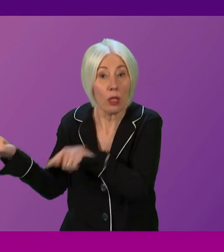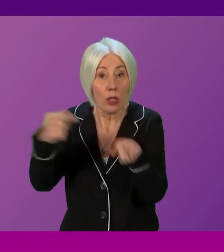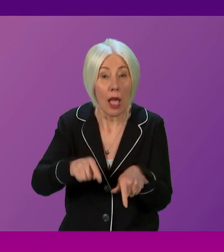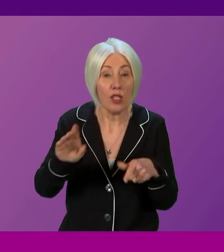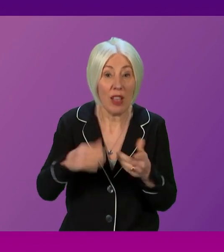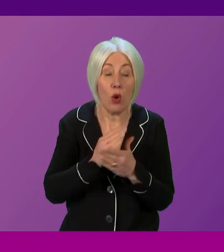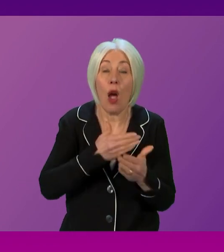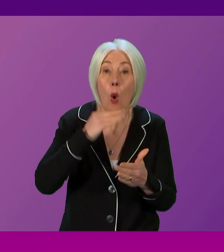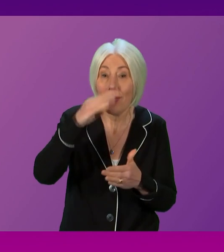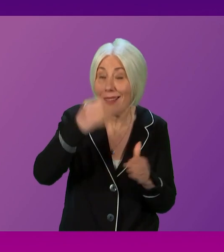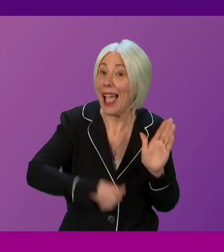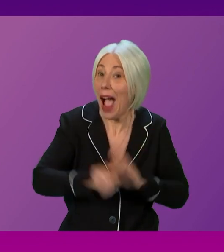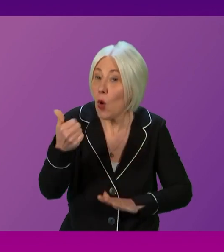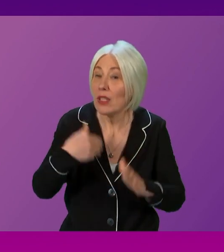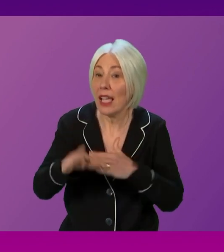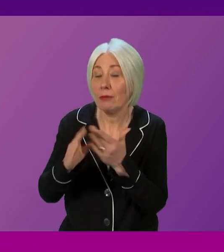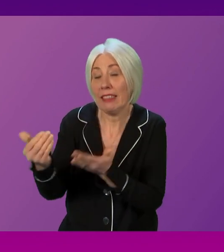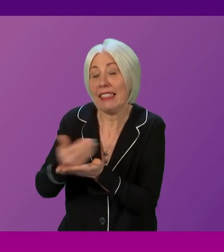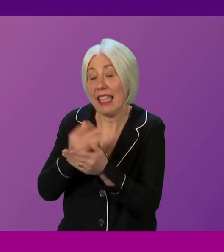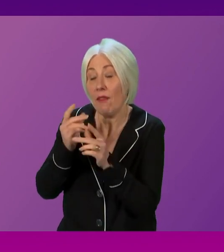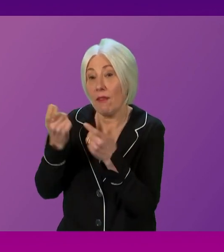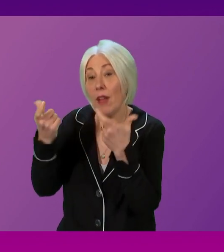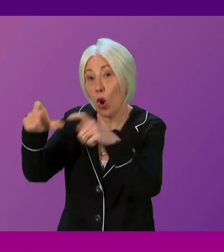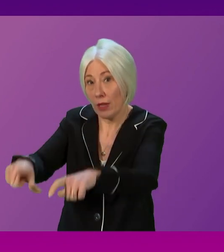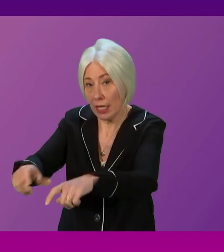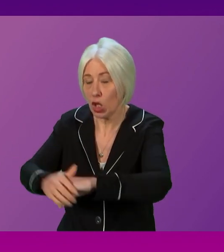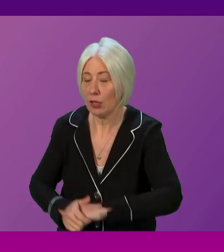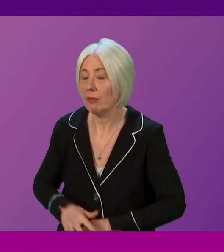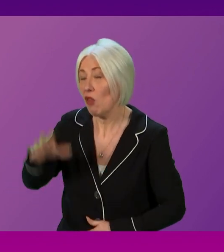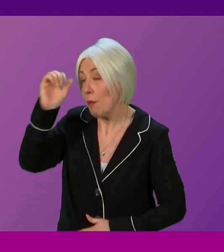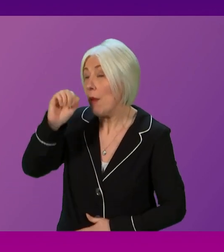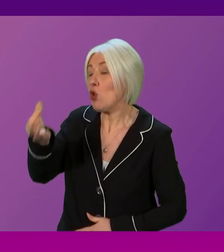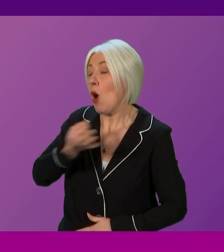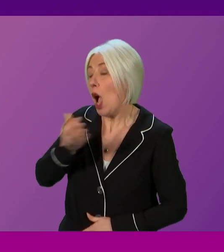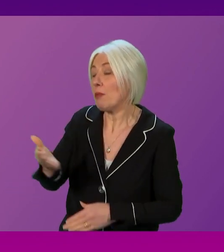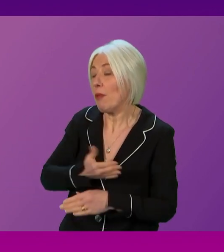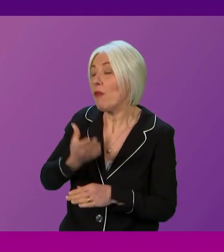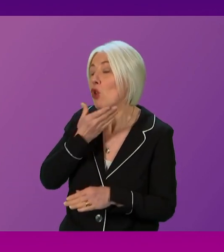I recall the question that was asked before Christmas. I will write to the member with any